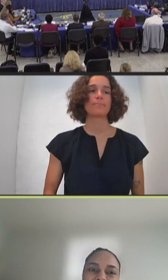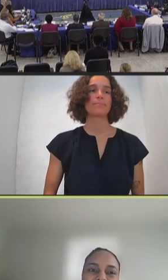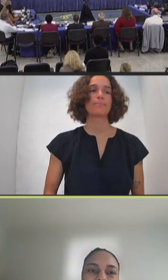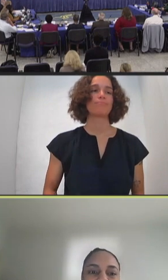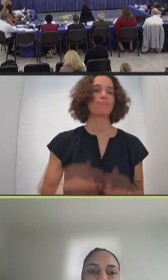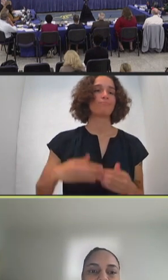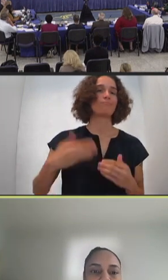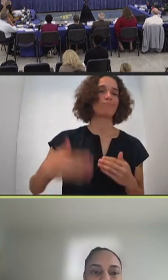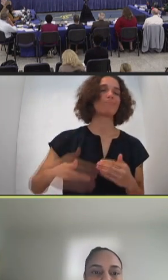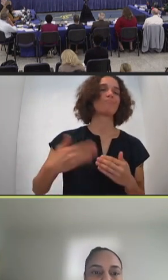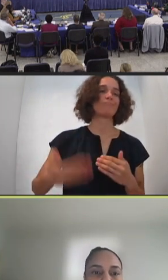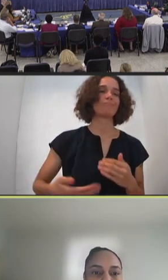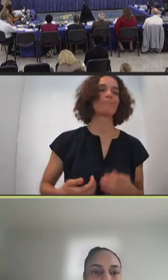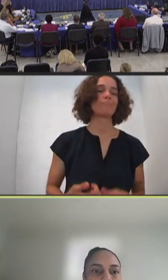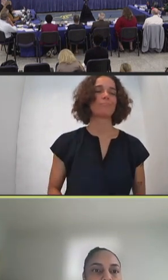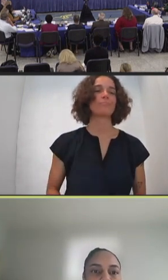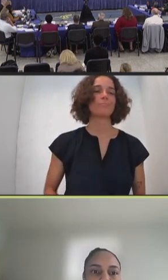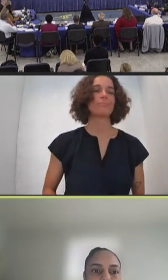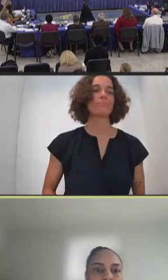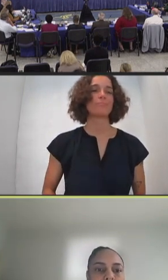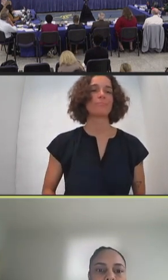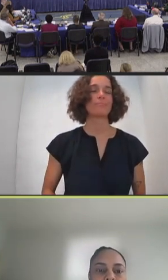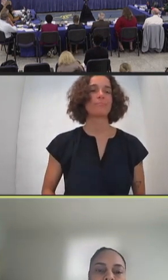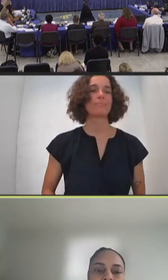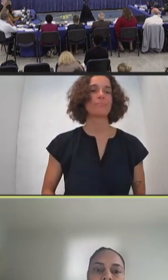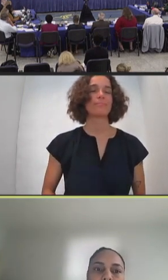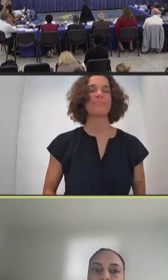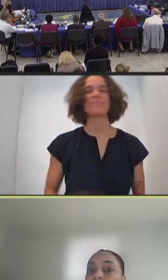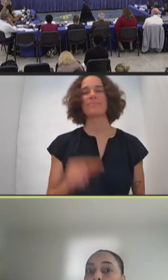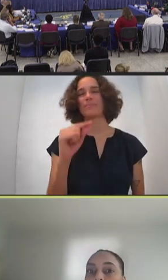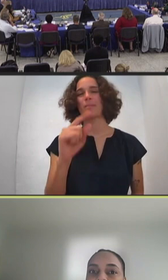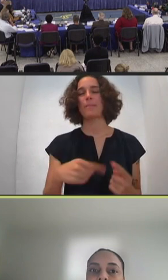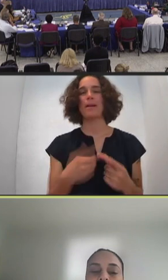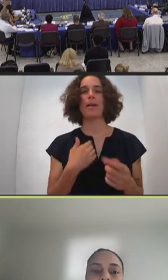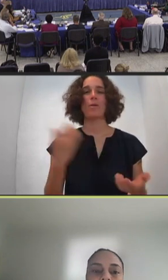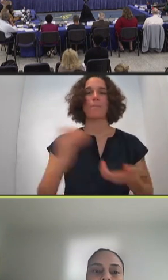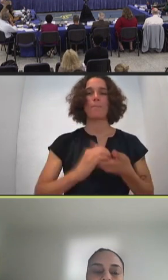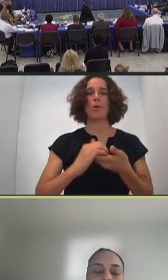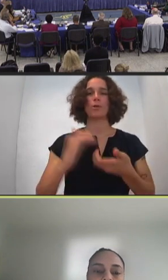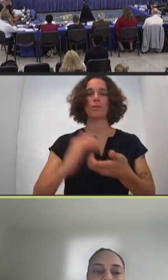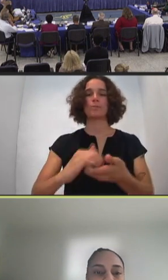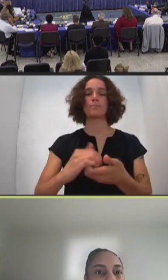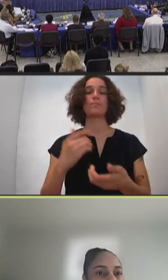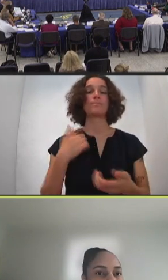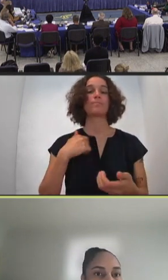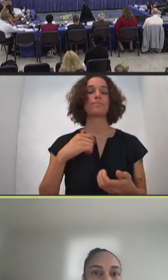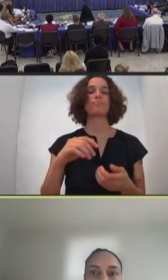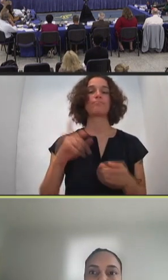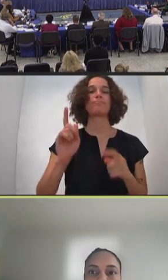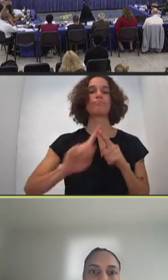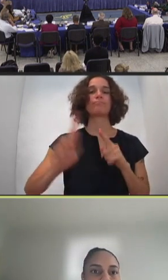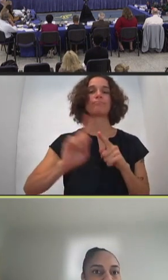Just a little bit about our partnerships. We have a mix of paid and unpaid partners,